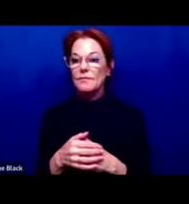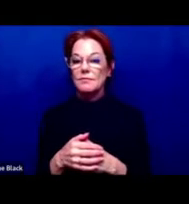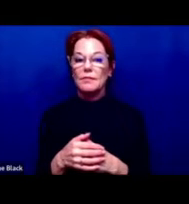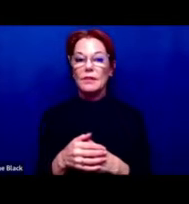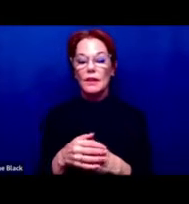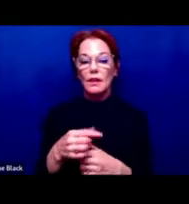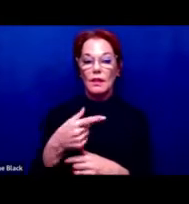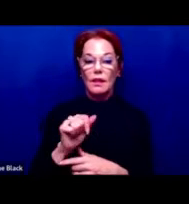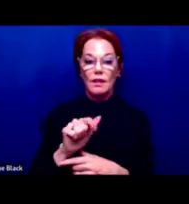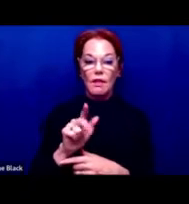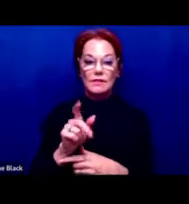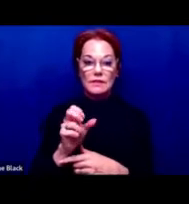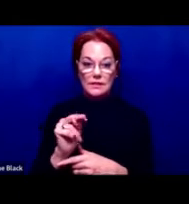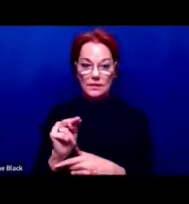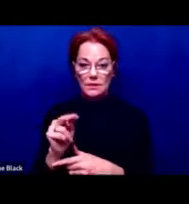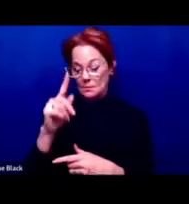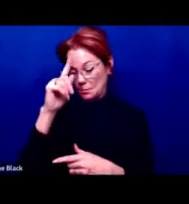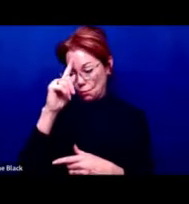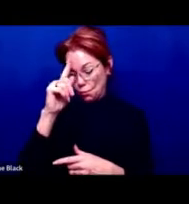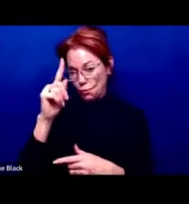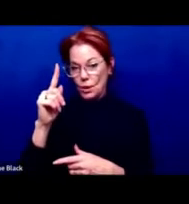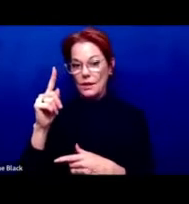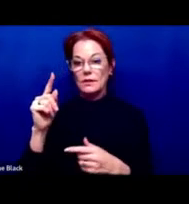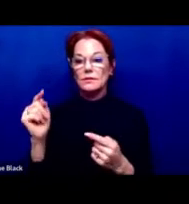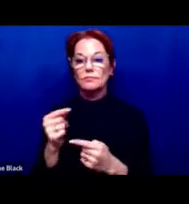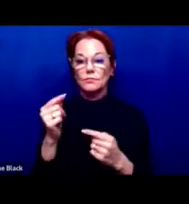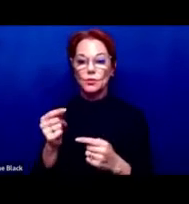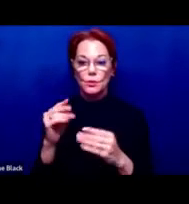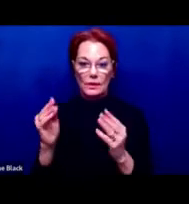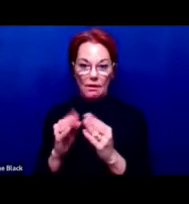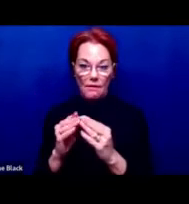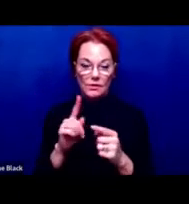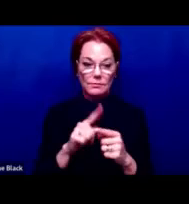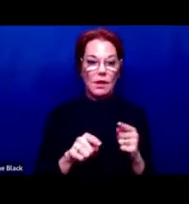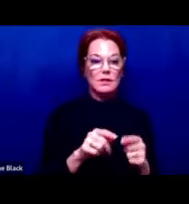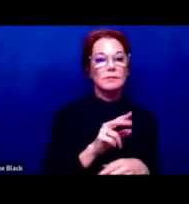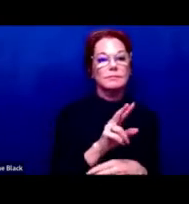Conference, as well as the Institute of Medicine, which is now the National Academy of